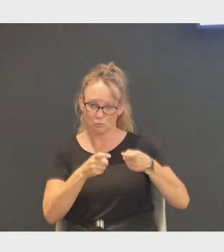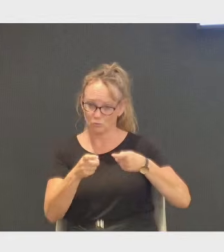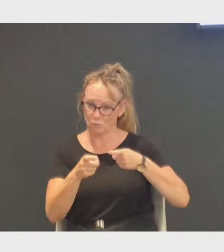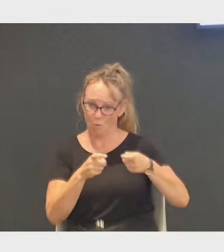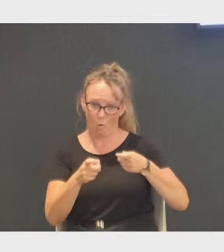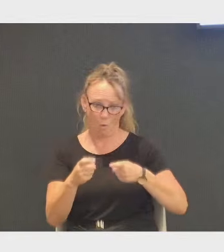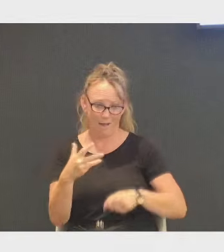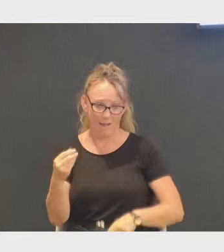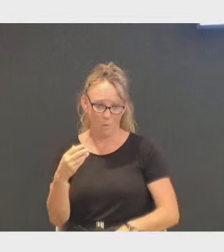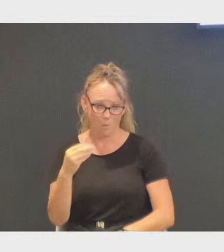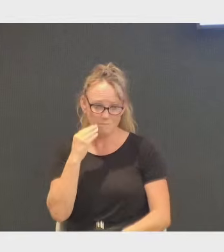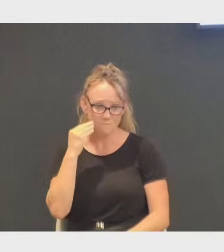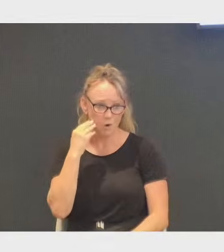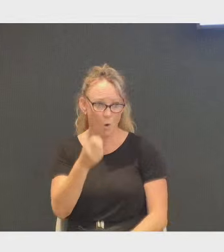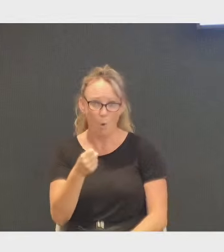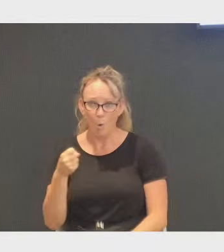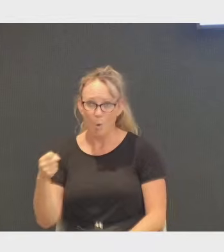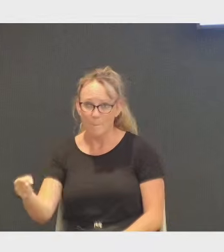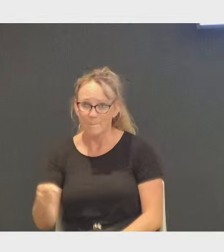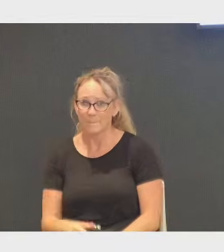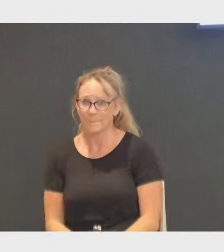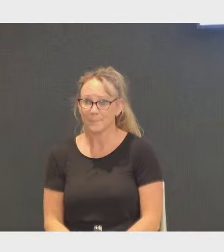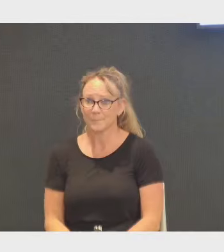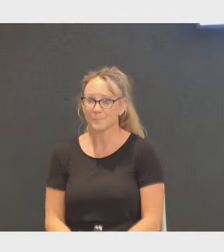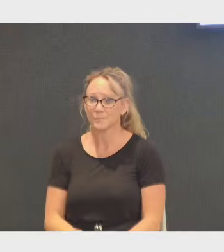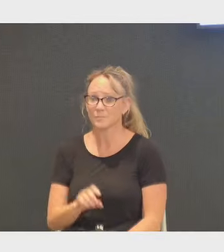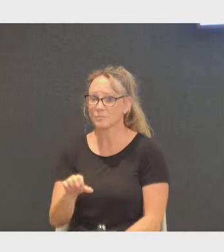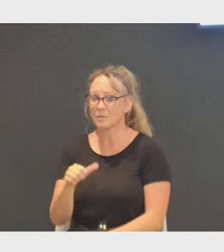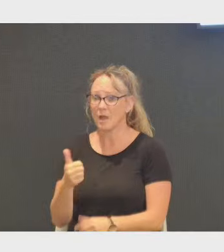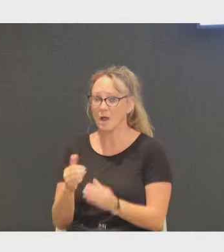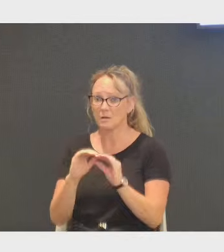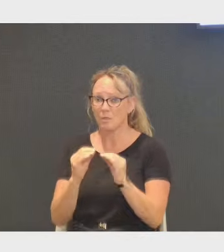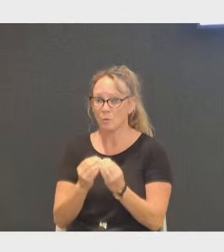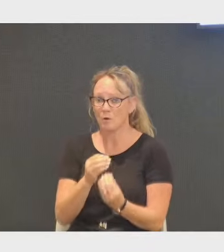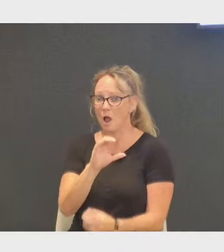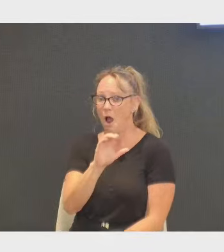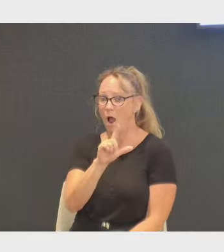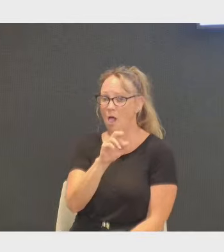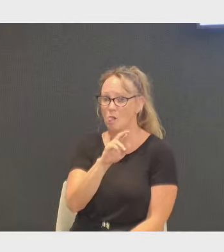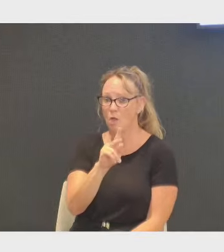Clark Schaefer Hacket Consulting also completed a review of the finances within the levy and